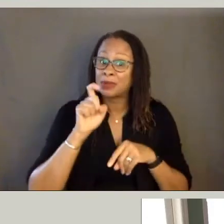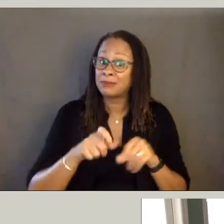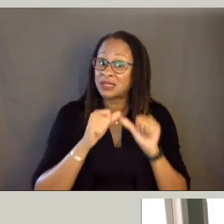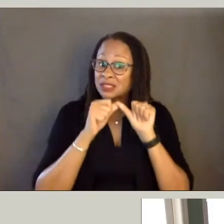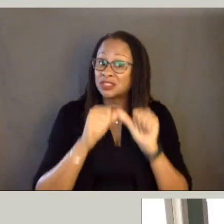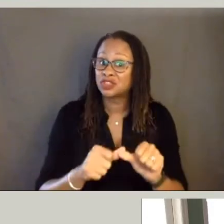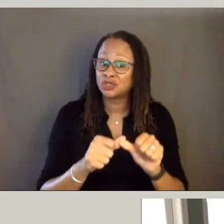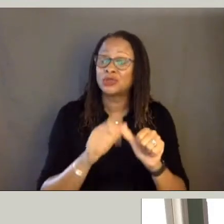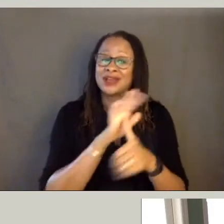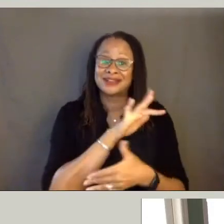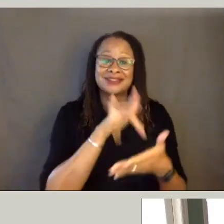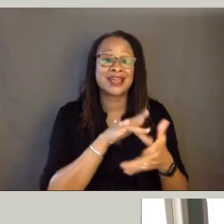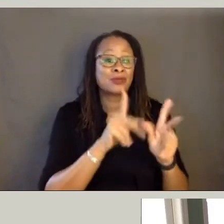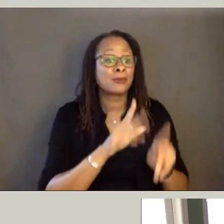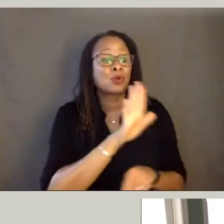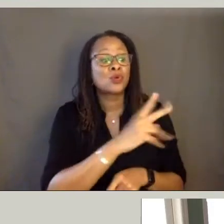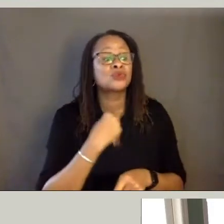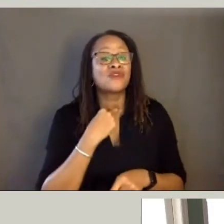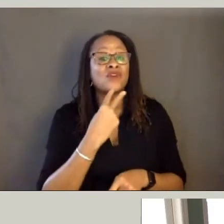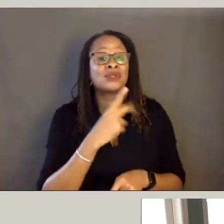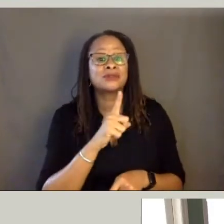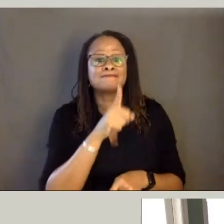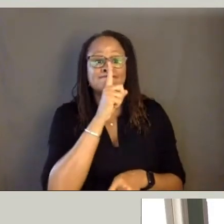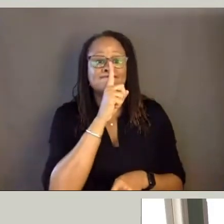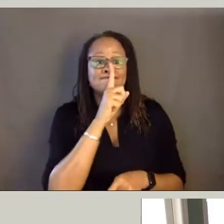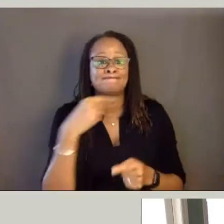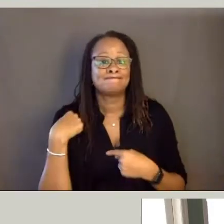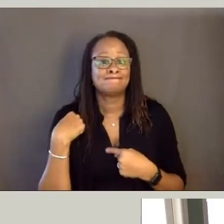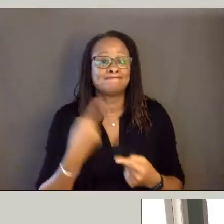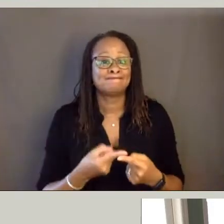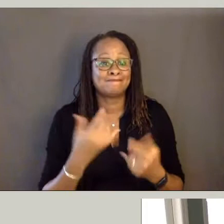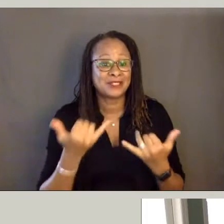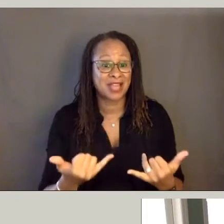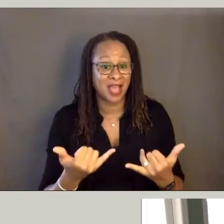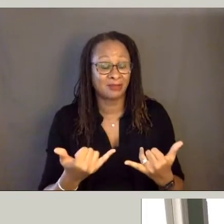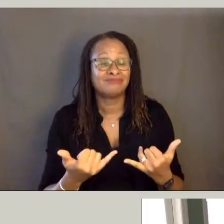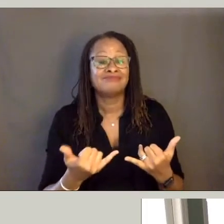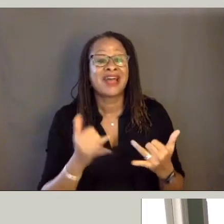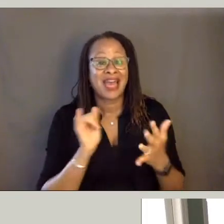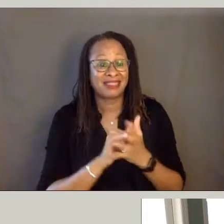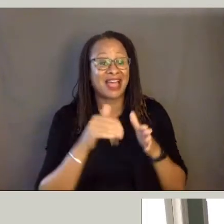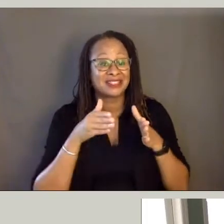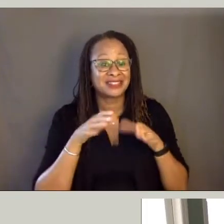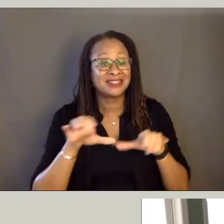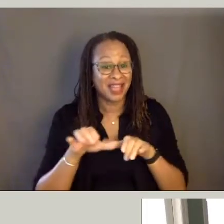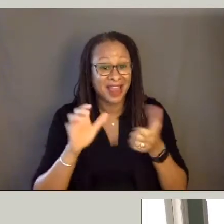those whose voices have been historically silenced. And that is done through access and power.